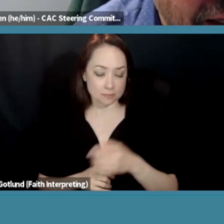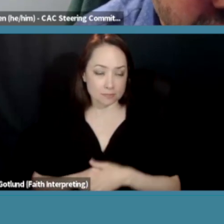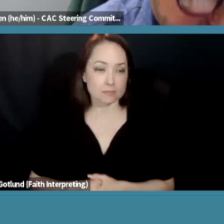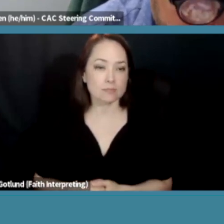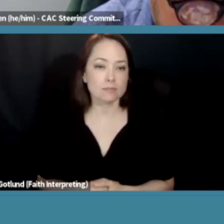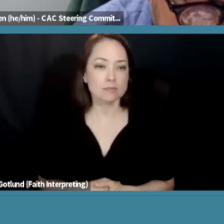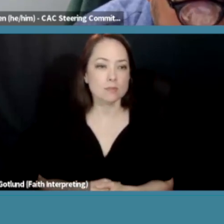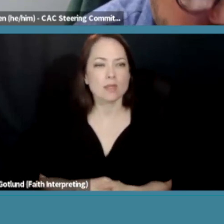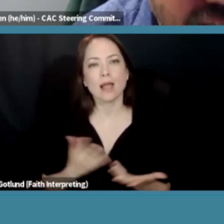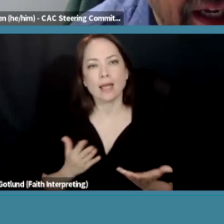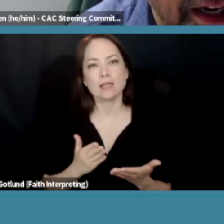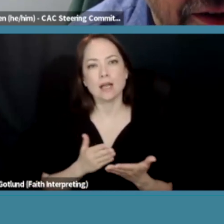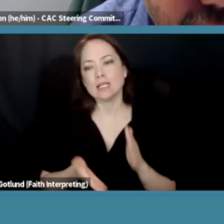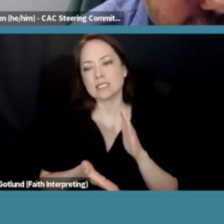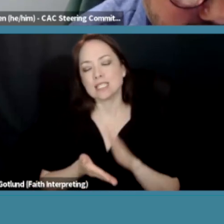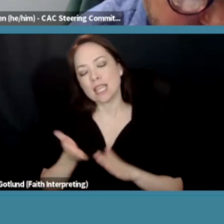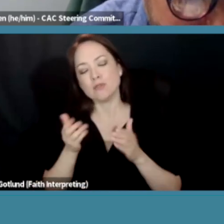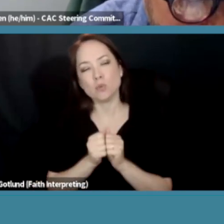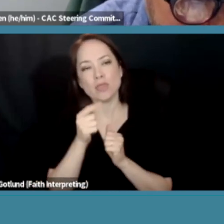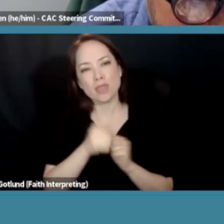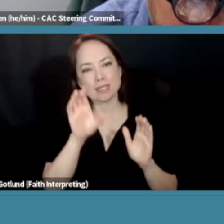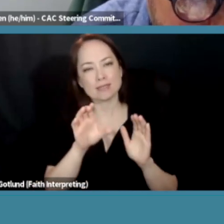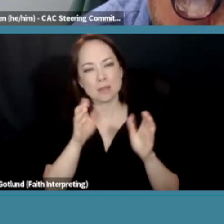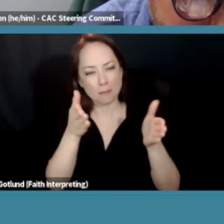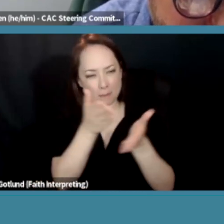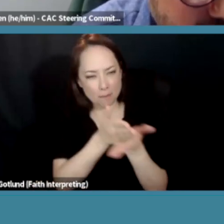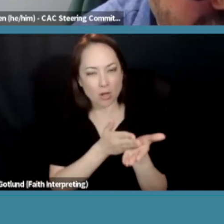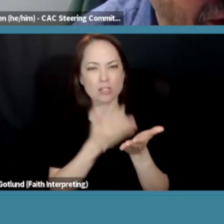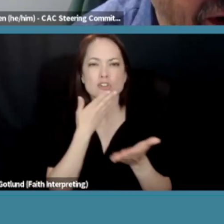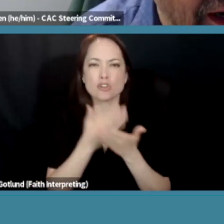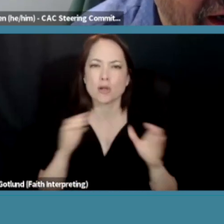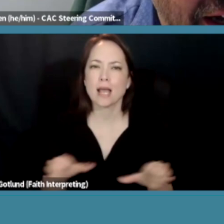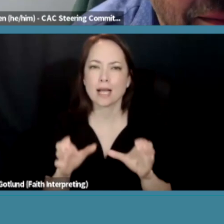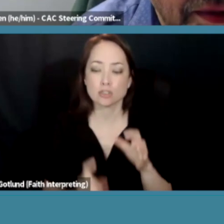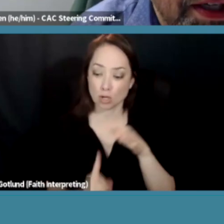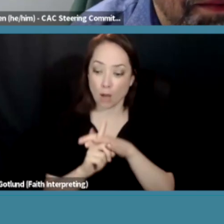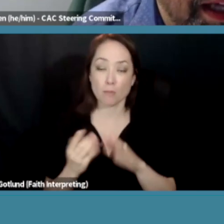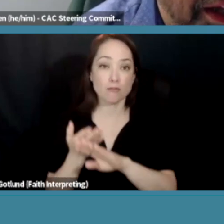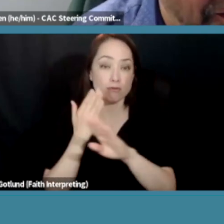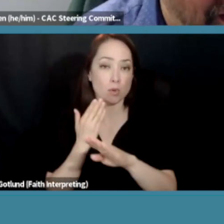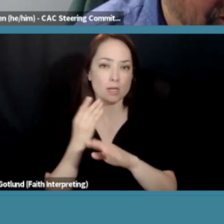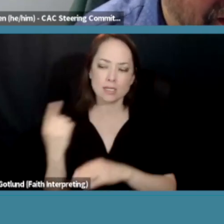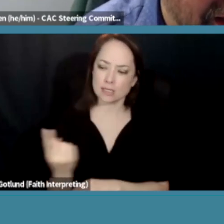To leave you with this section and a great action that I think was come up before, something that you can do today.